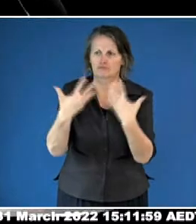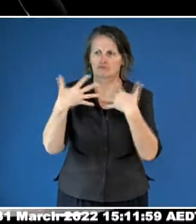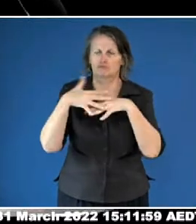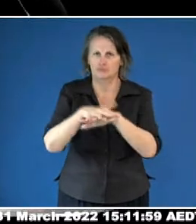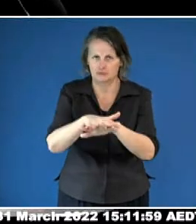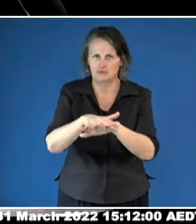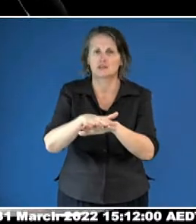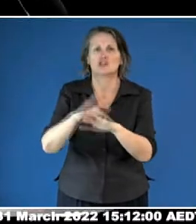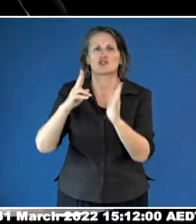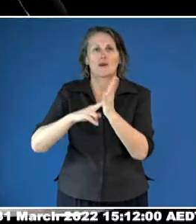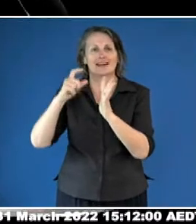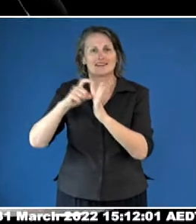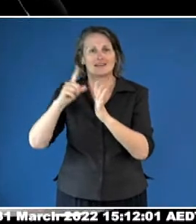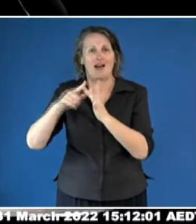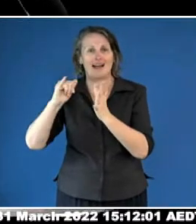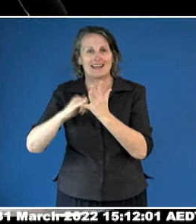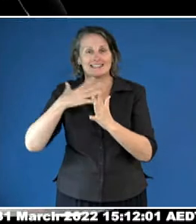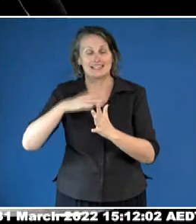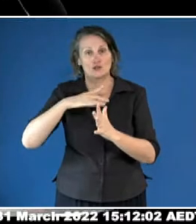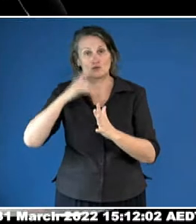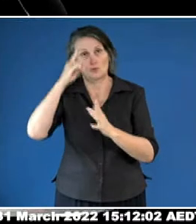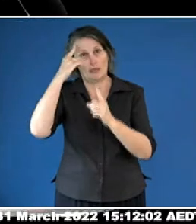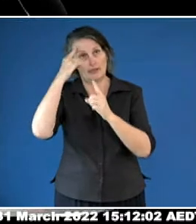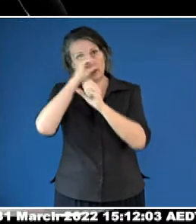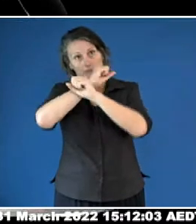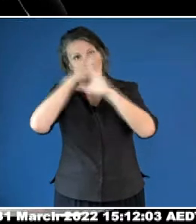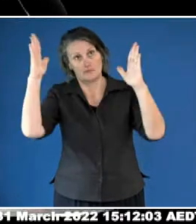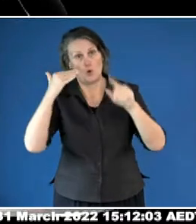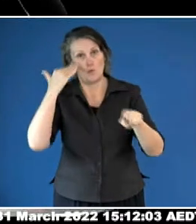And, Mali, this fits in to, I think, the question you were going to take,